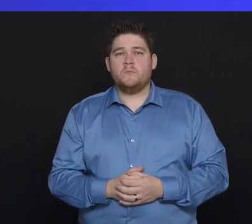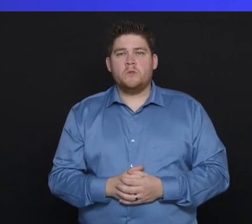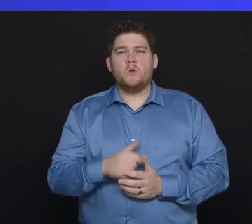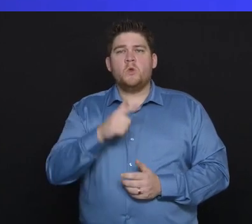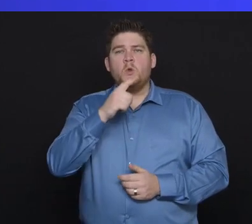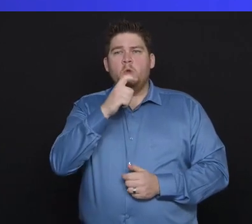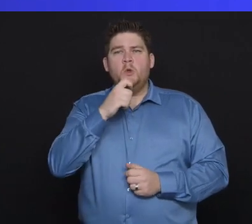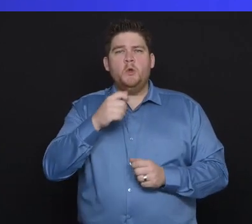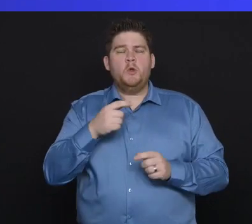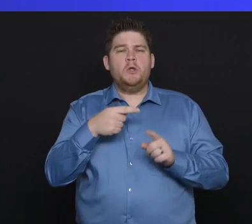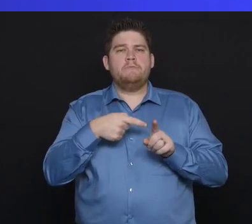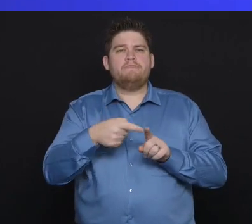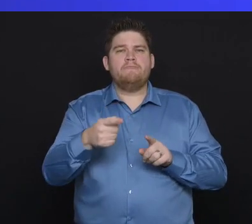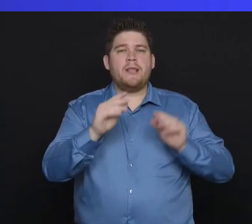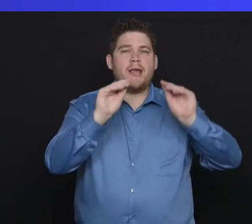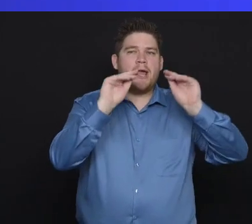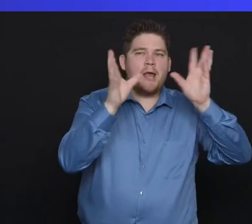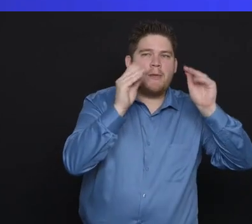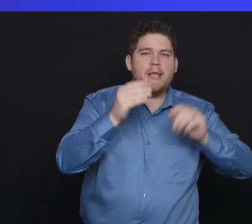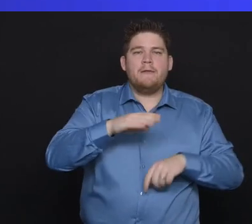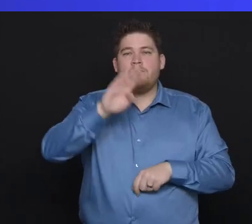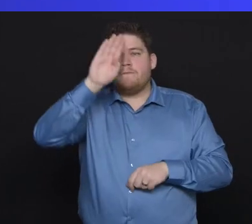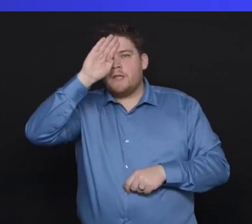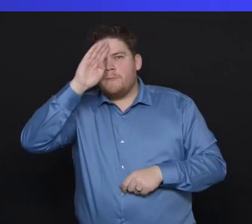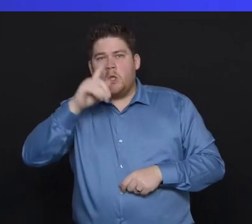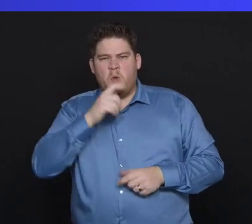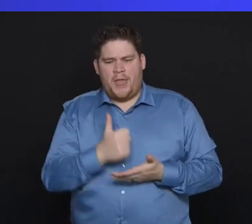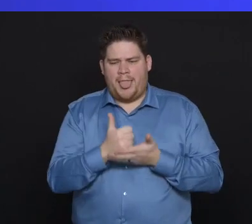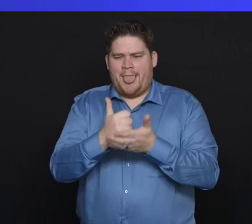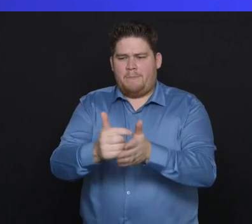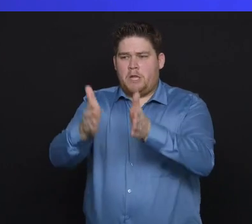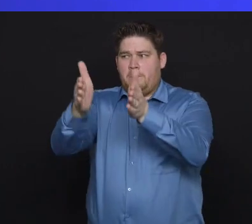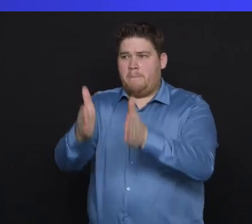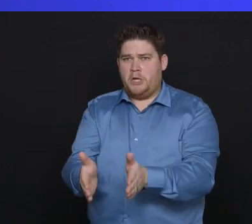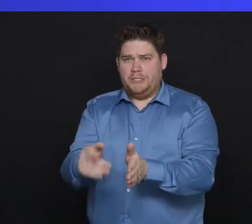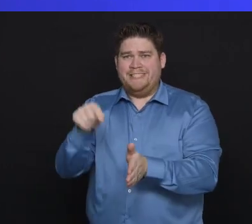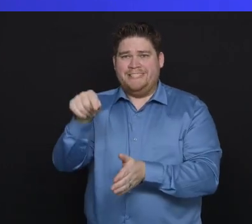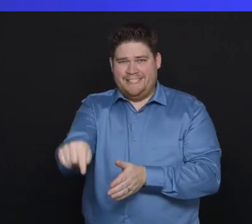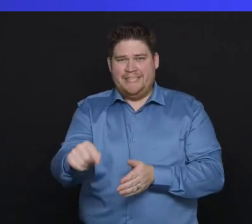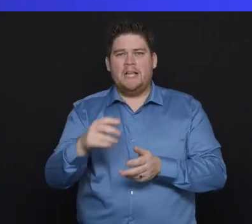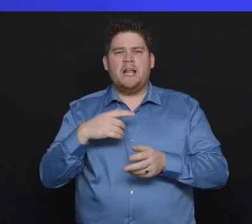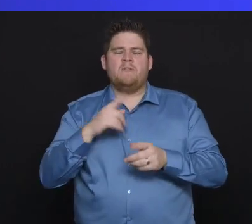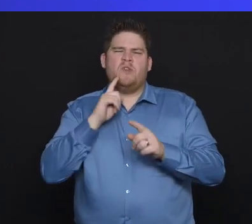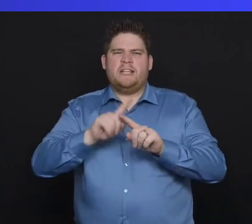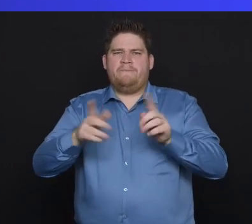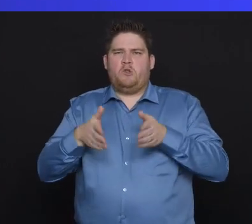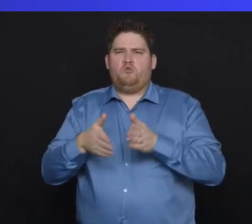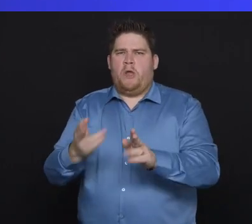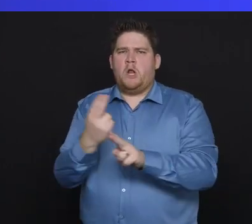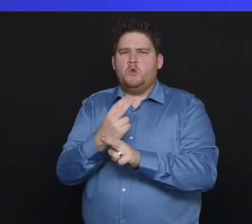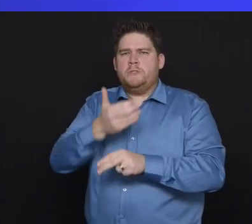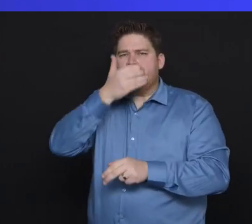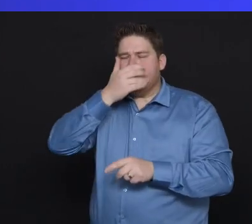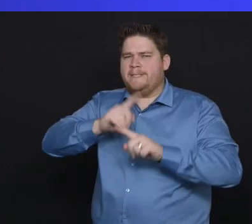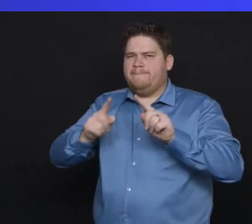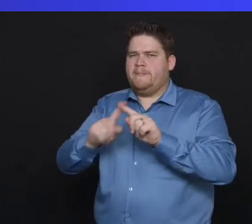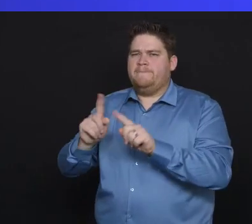conserve all of that and make sure we have enough going forward for the next few months. There is change and sometimes that's a challenge for